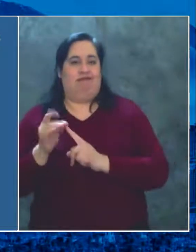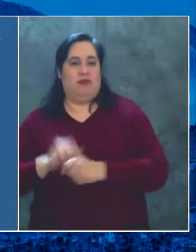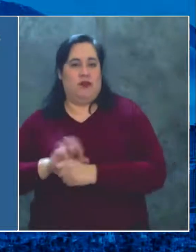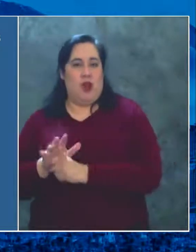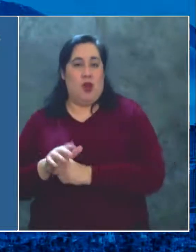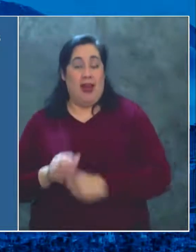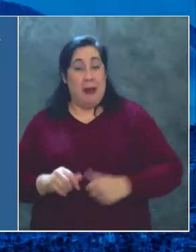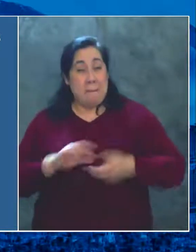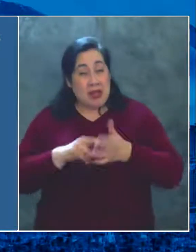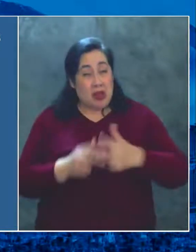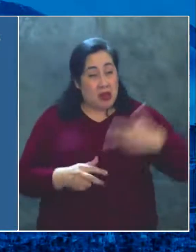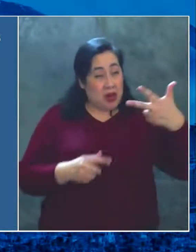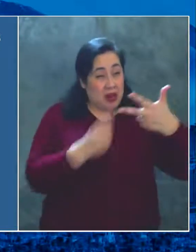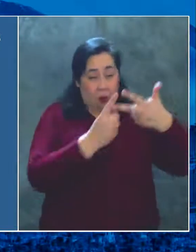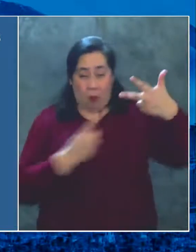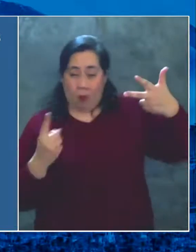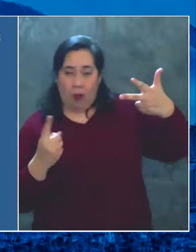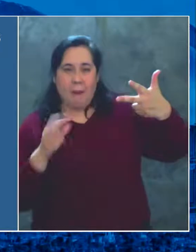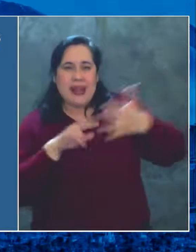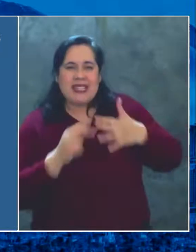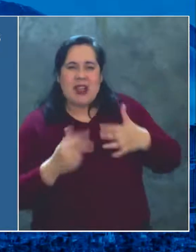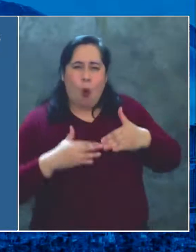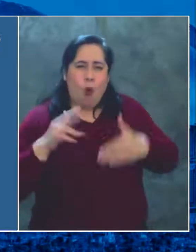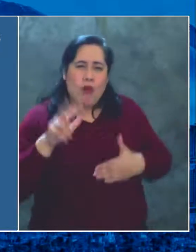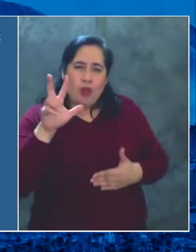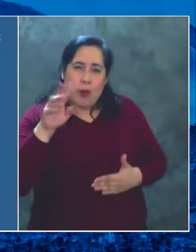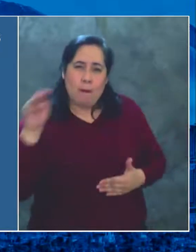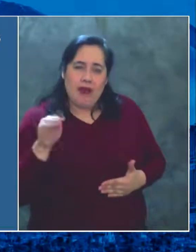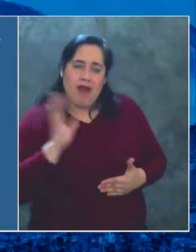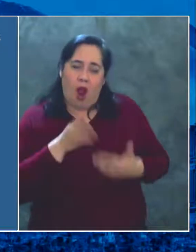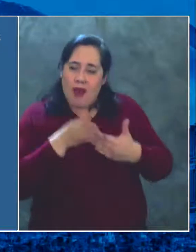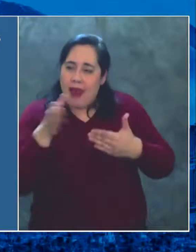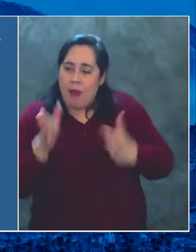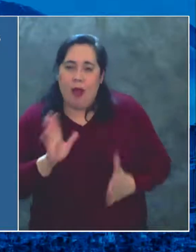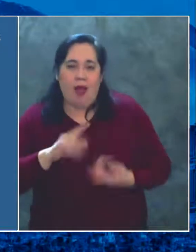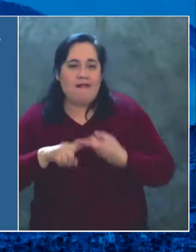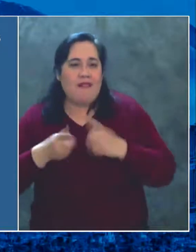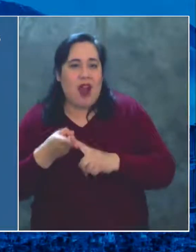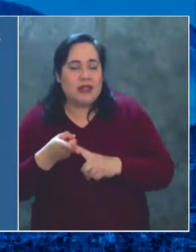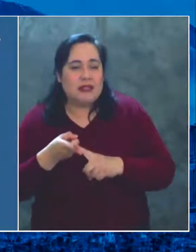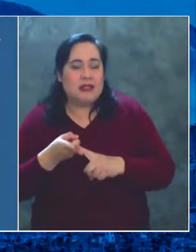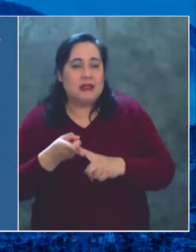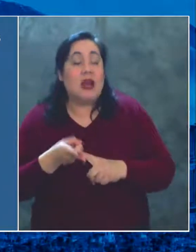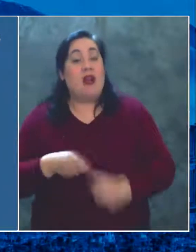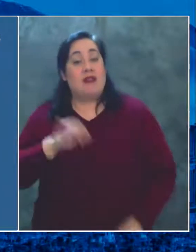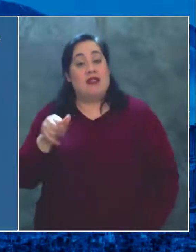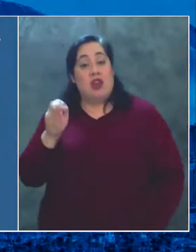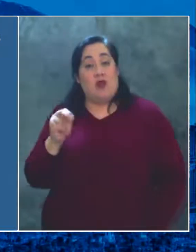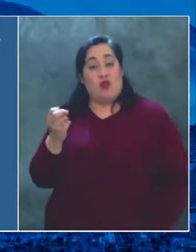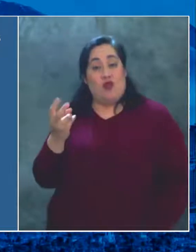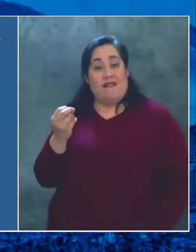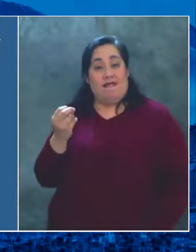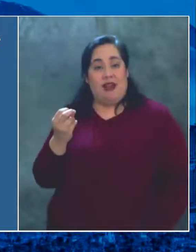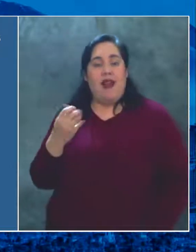THAT'S MORE THAN 3 MILLION OF OUR NEIGHBORS AND FRIENDS. AS OF JANUARY 12, THERE WERE